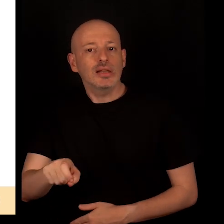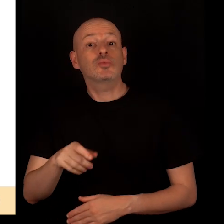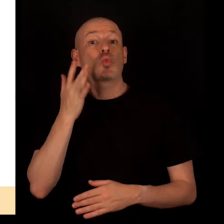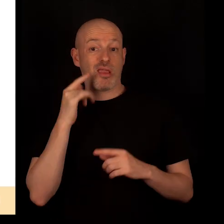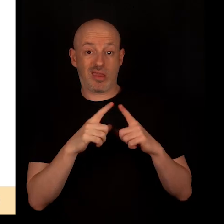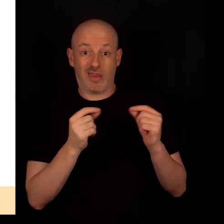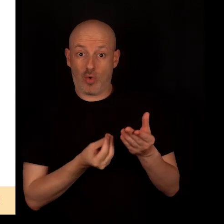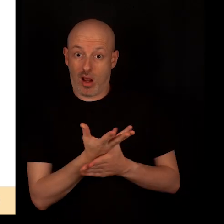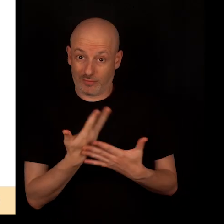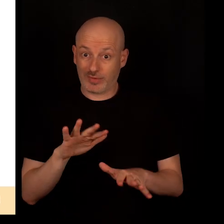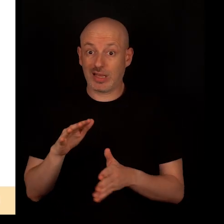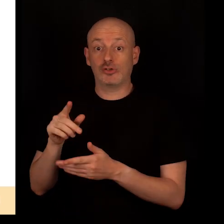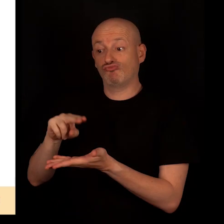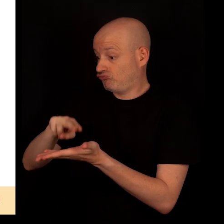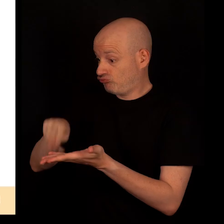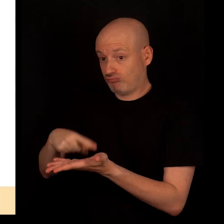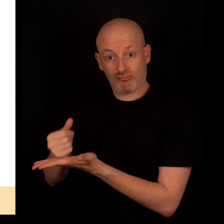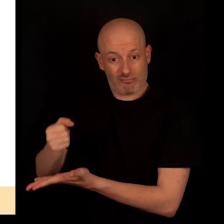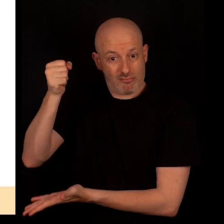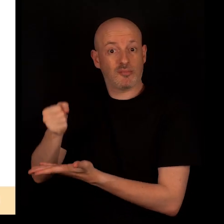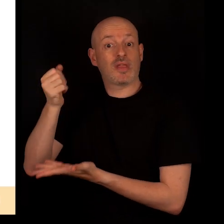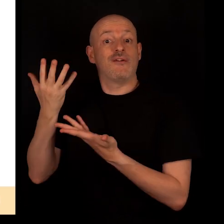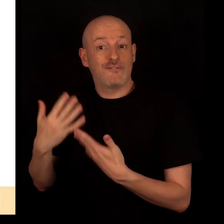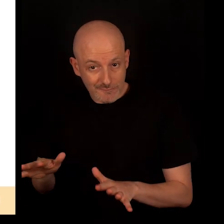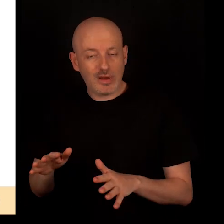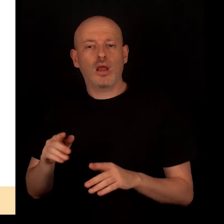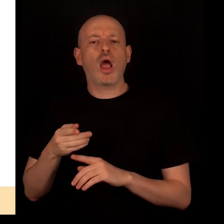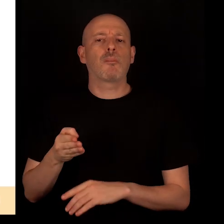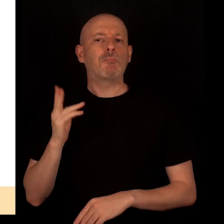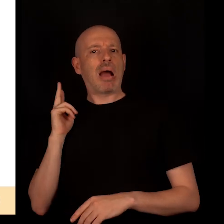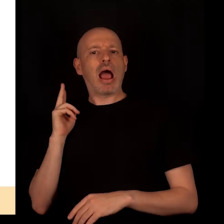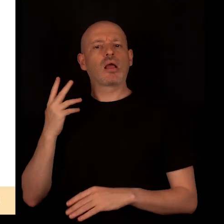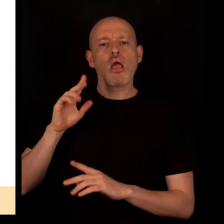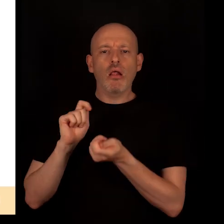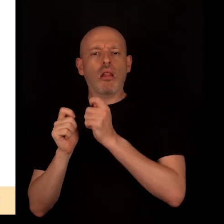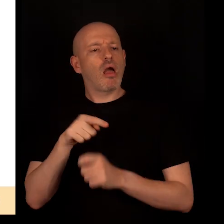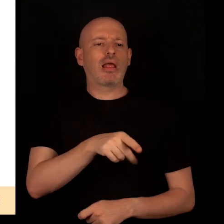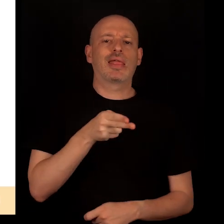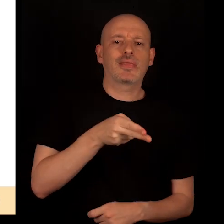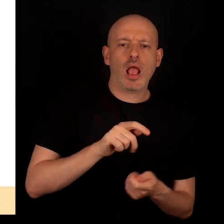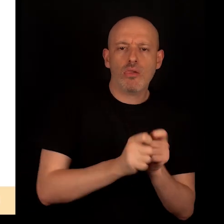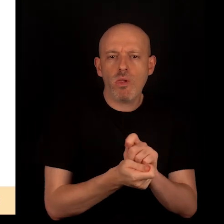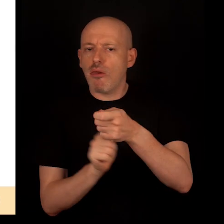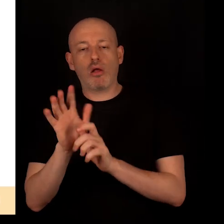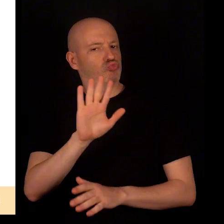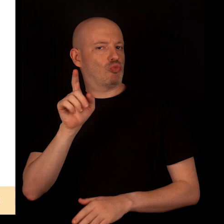Because after the Info Card, and when the grant agreement is signed, you cannot go back and say that in the end they will travel by train. We need that.